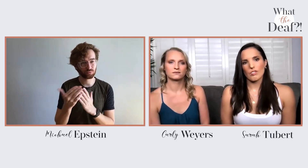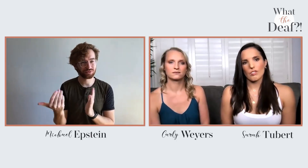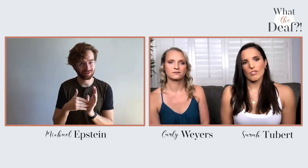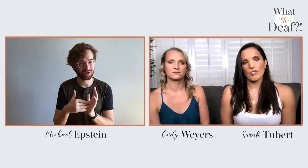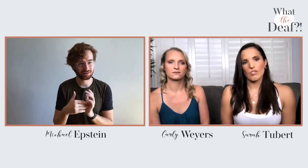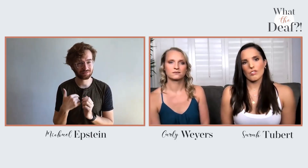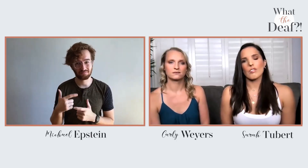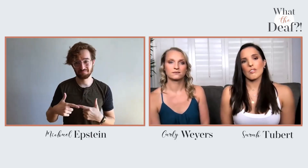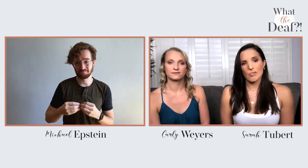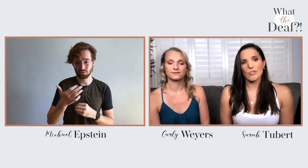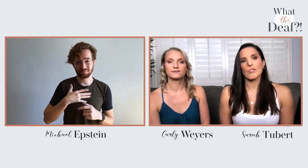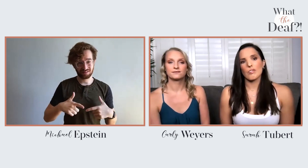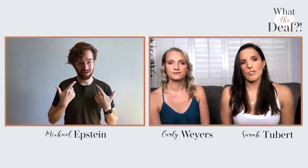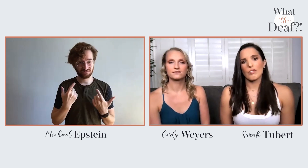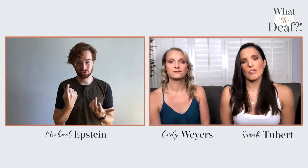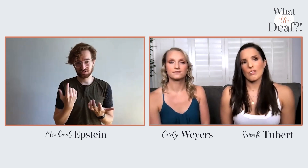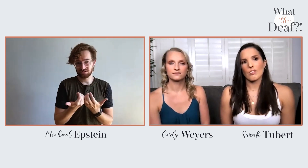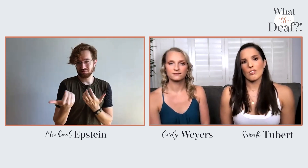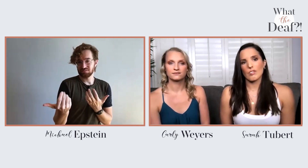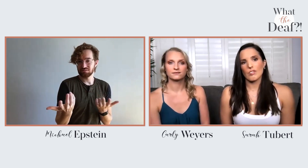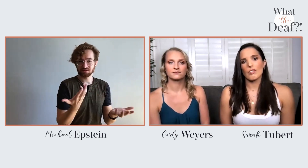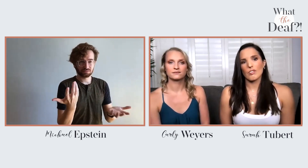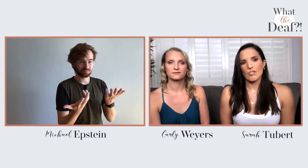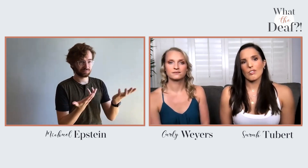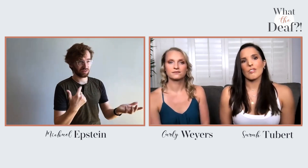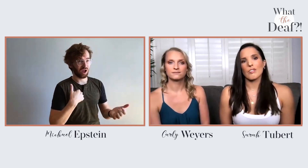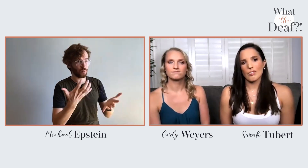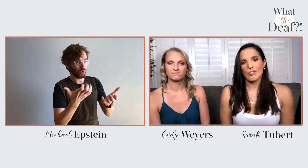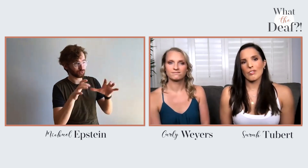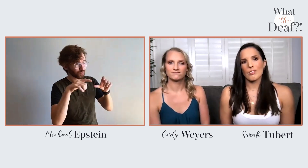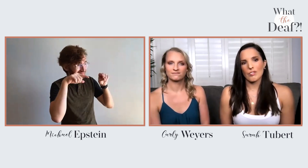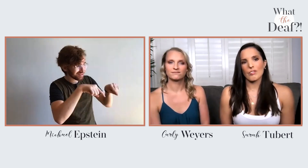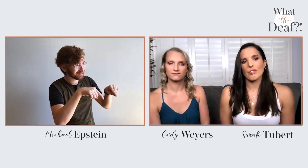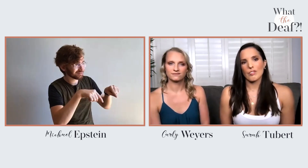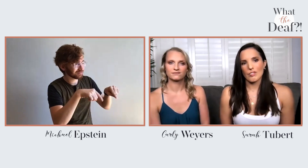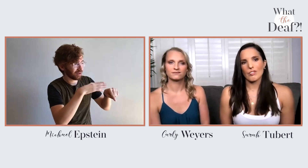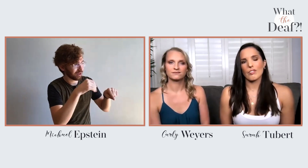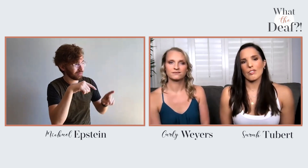was I able to reacclimate, reenter, the deaf community. Because when I realized this is the career I wanted